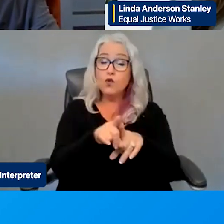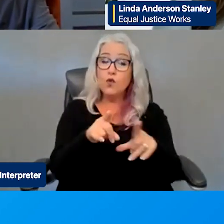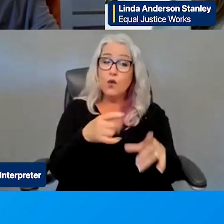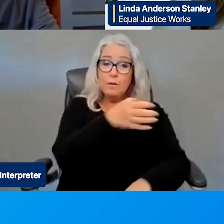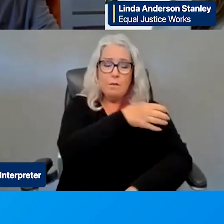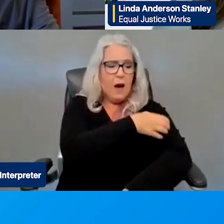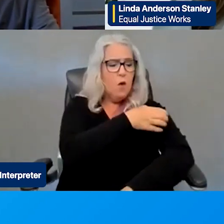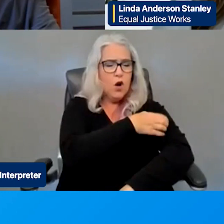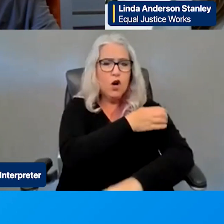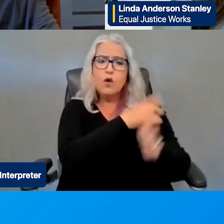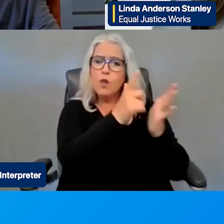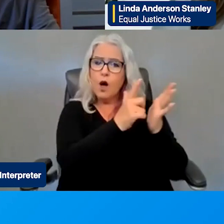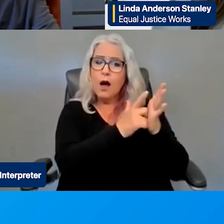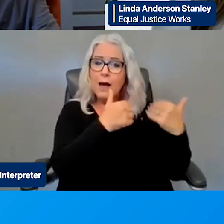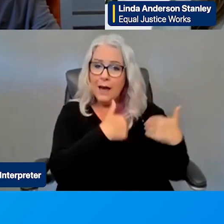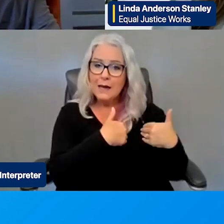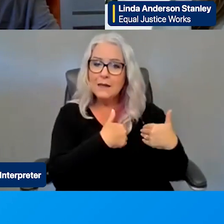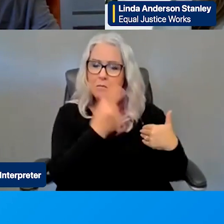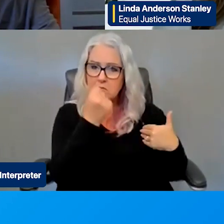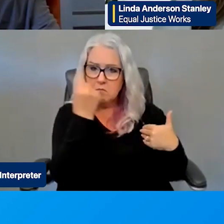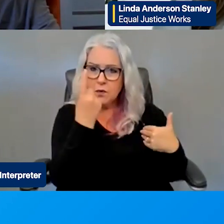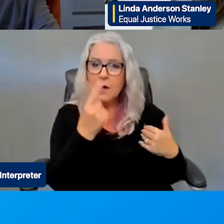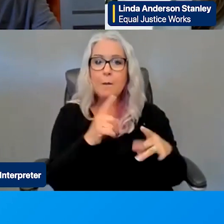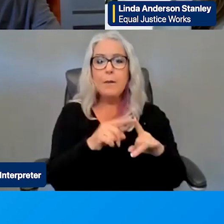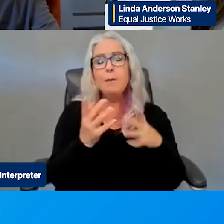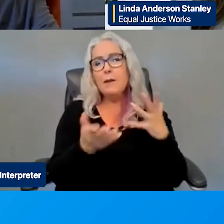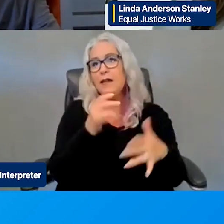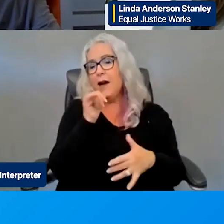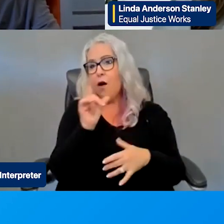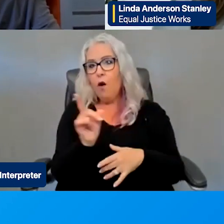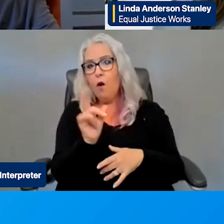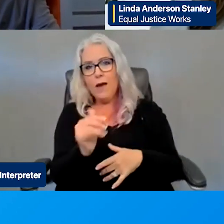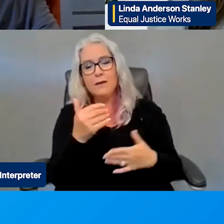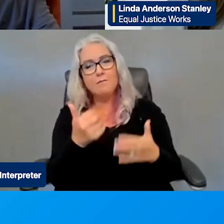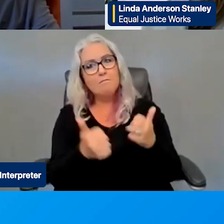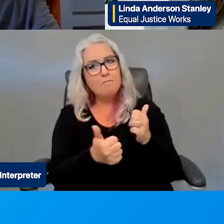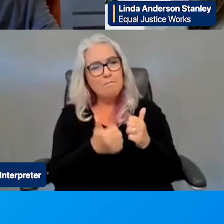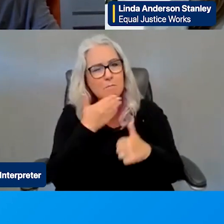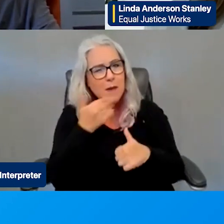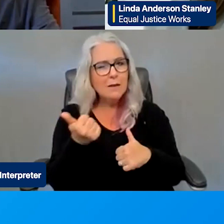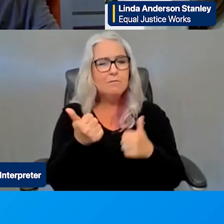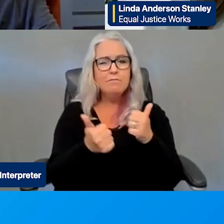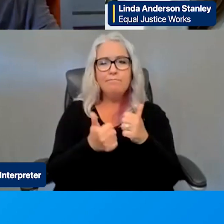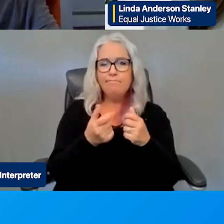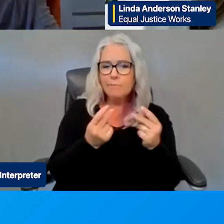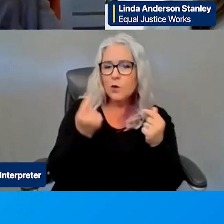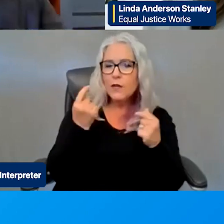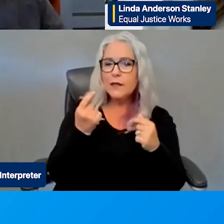But it's not always the most successful or quick or quick alternative for people.